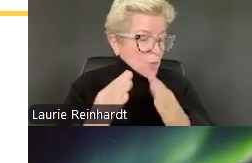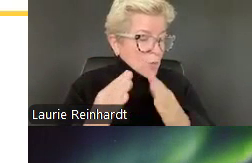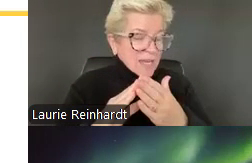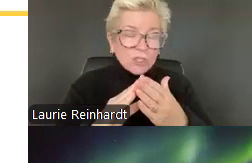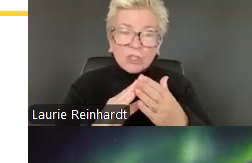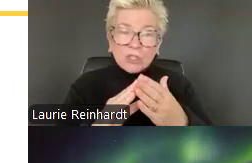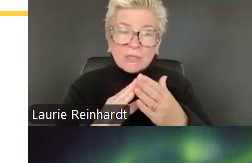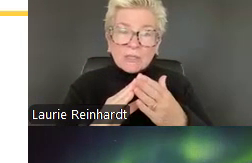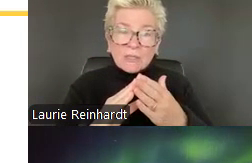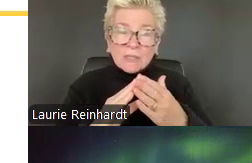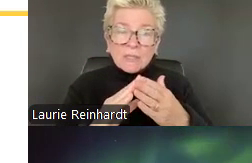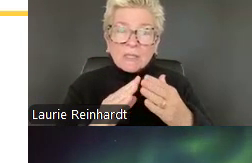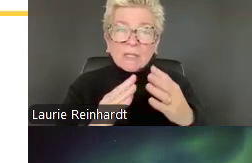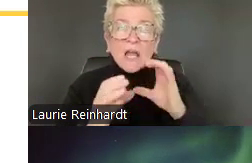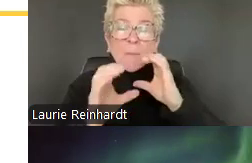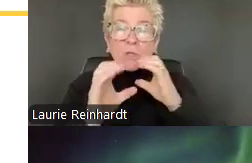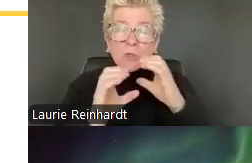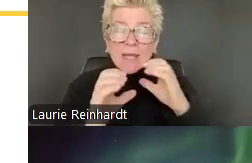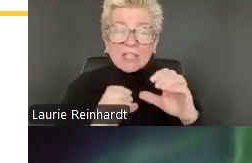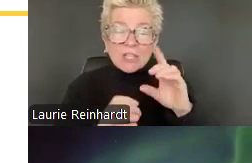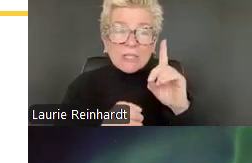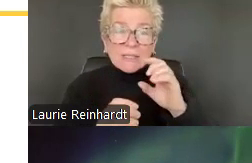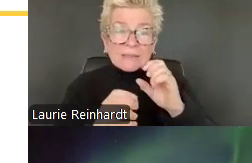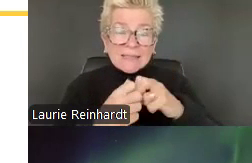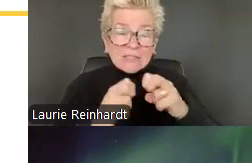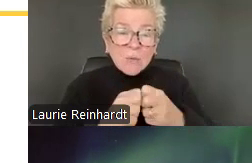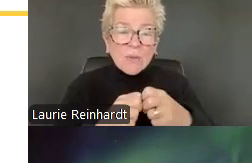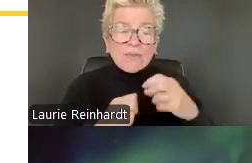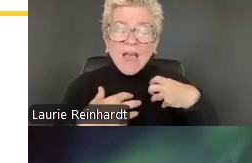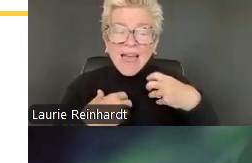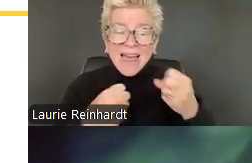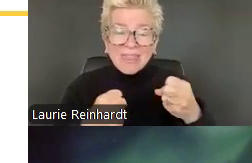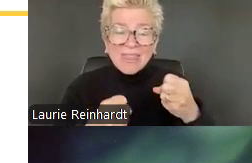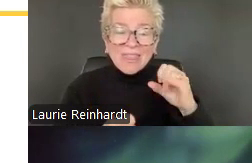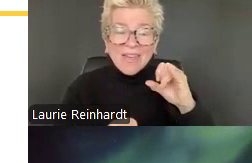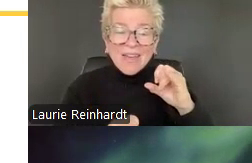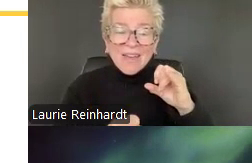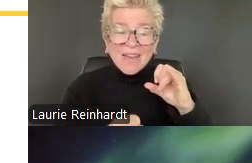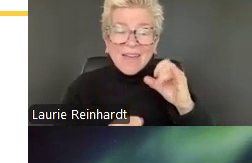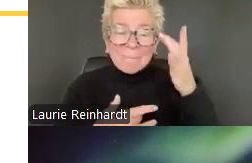like stuttering or articulation. Health impairment that might look like ADD and